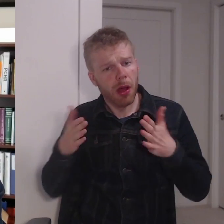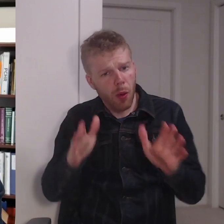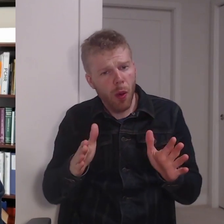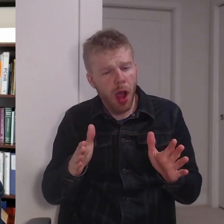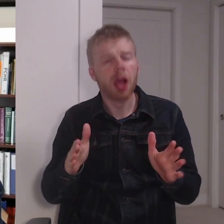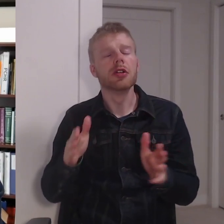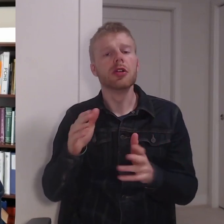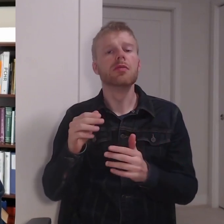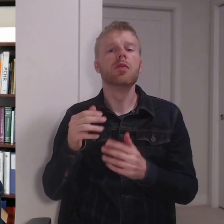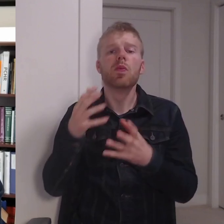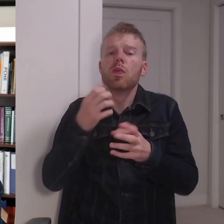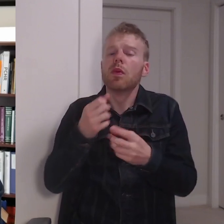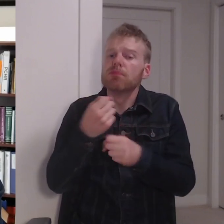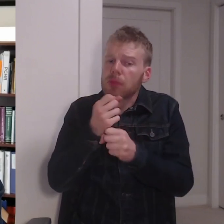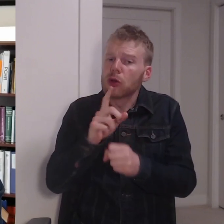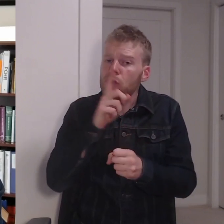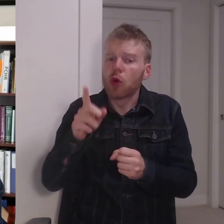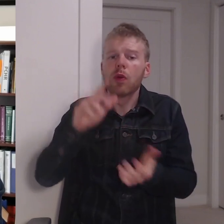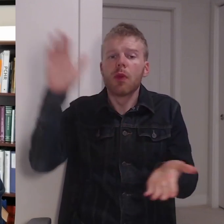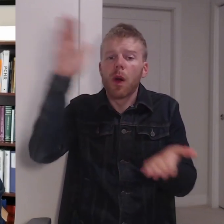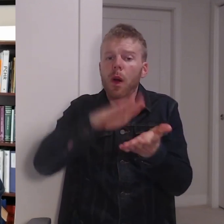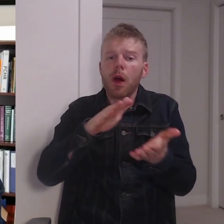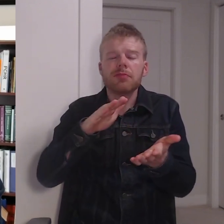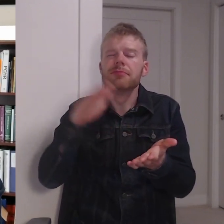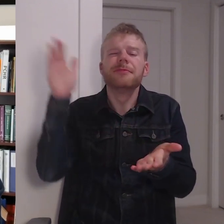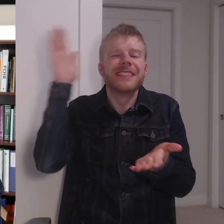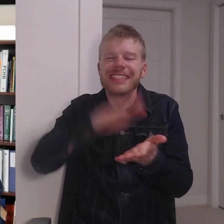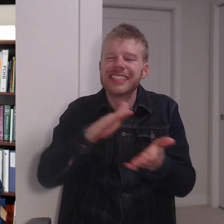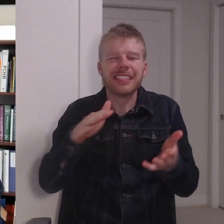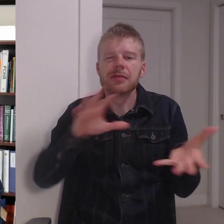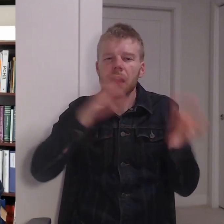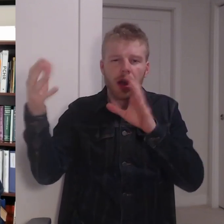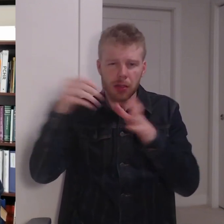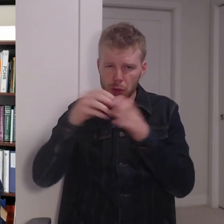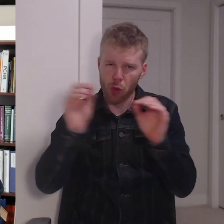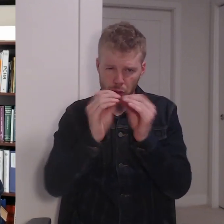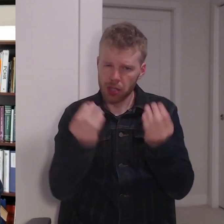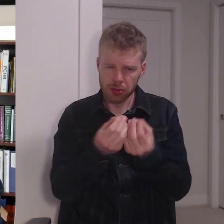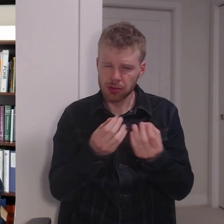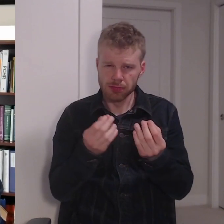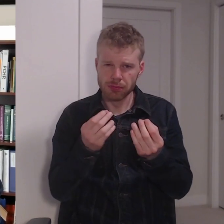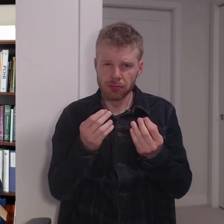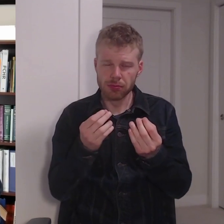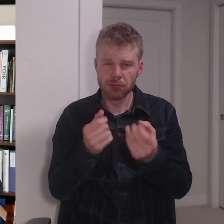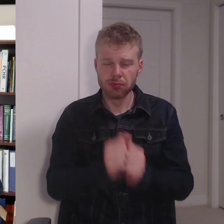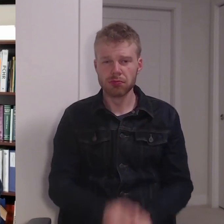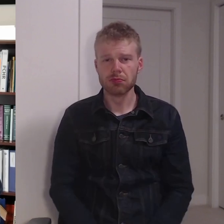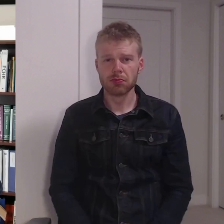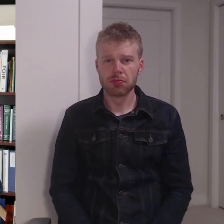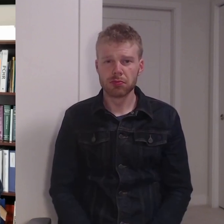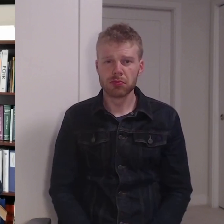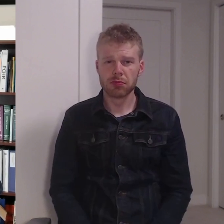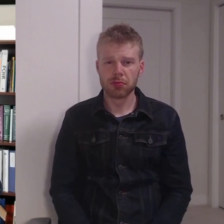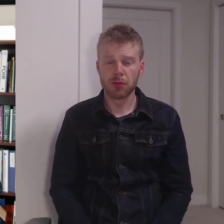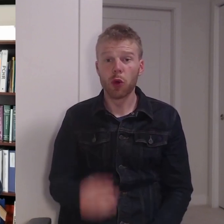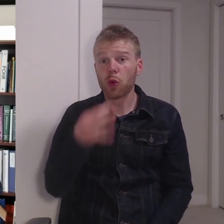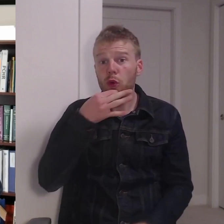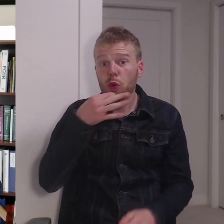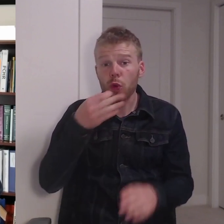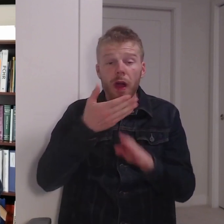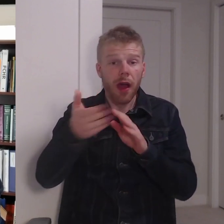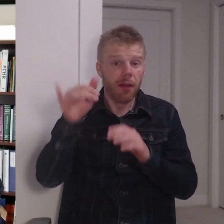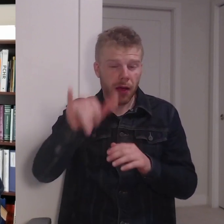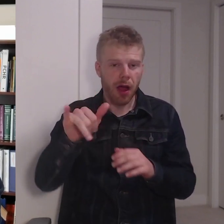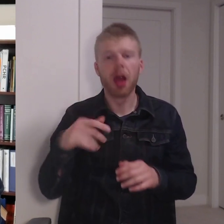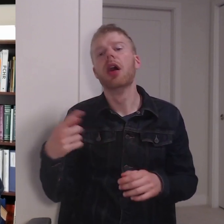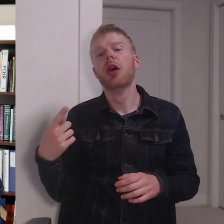diplomatic way that would cause least disruption to the organization. Shortly